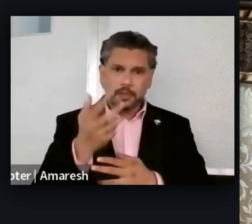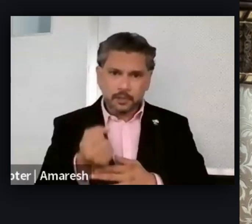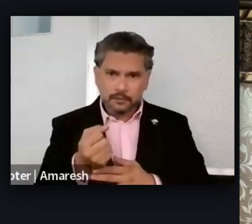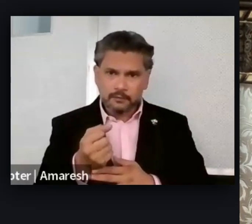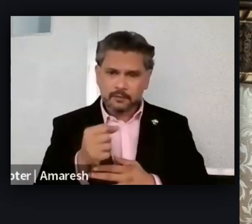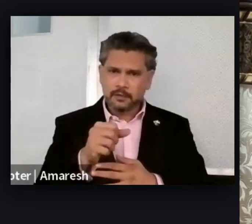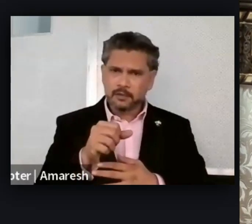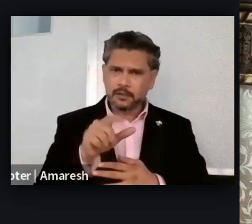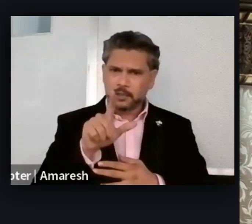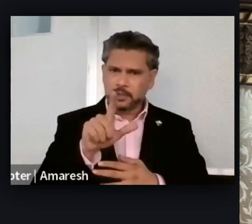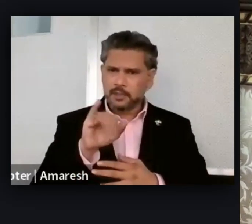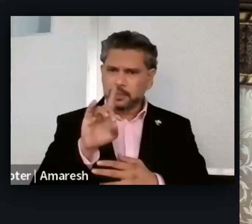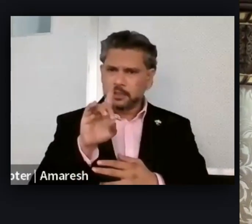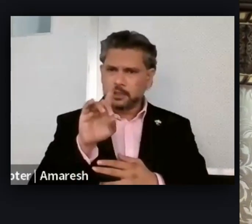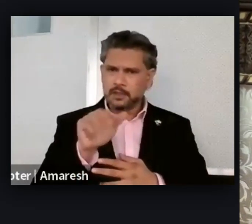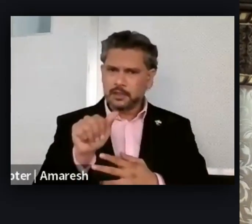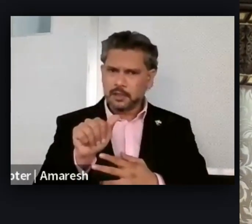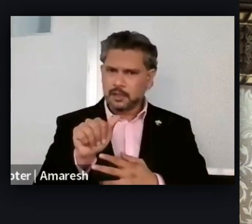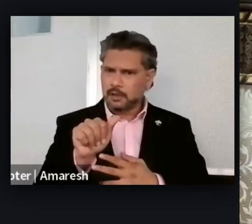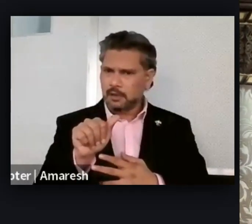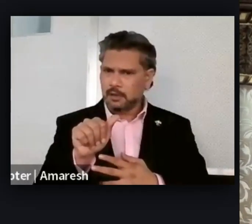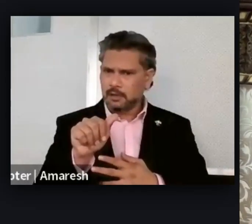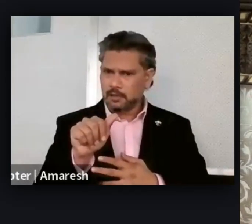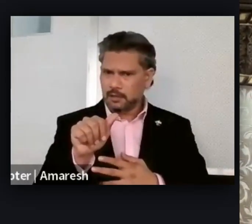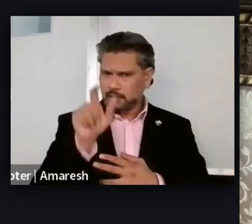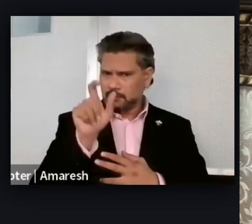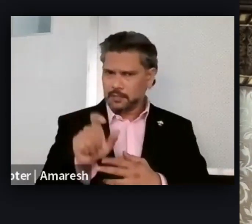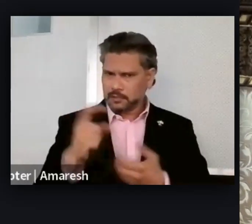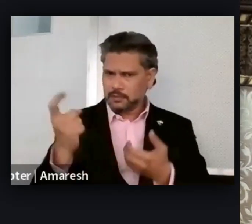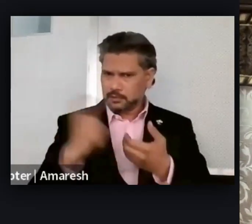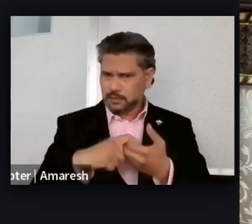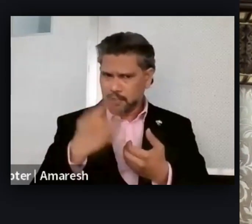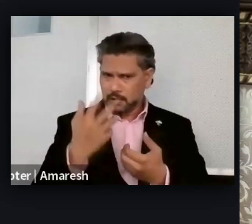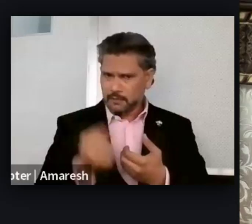Lidia Best? I think she, she registered to comment on this.